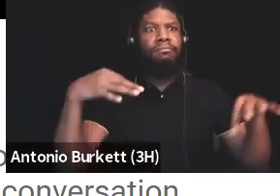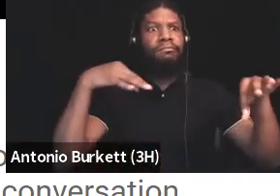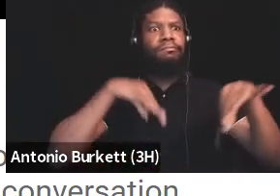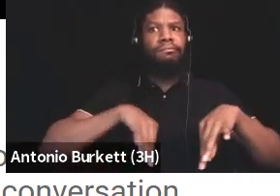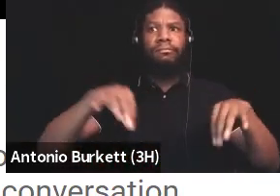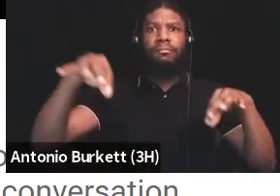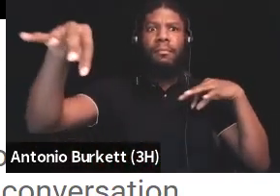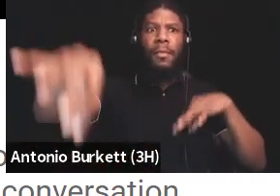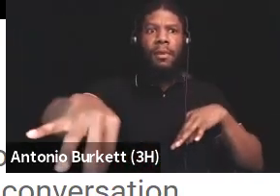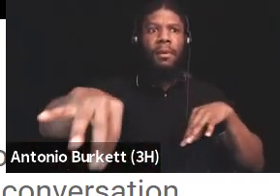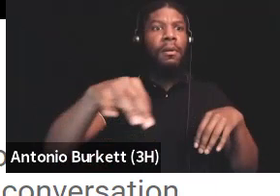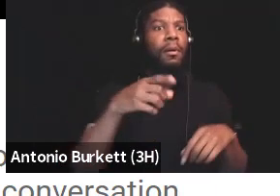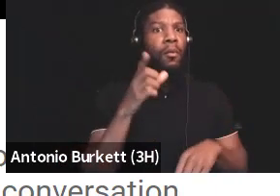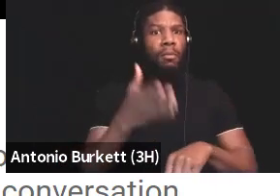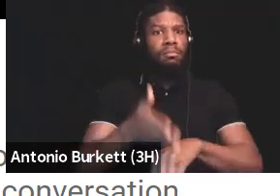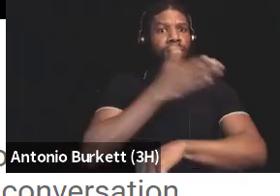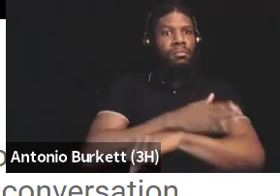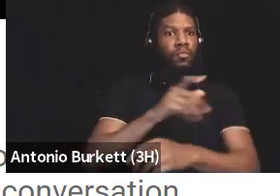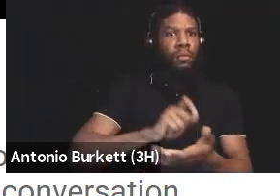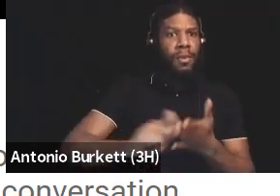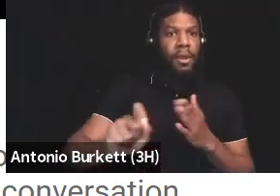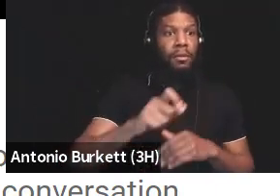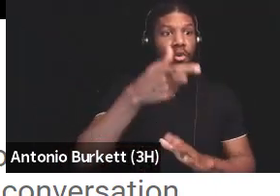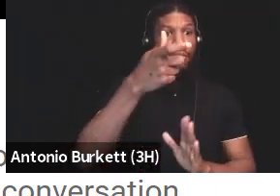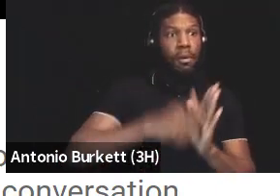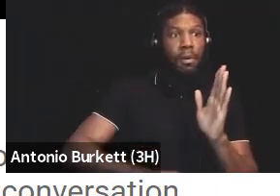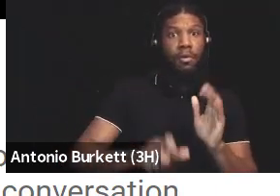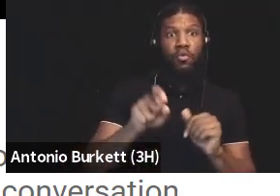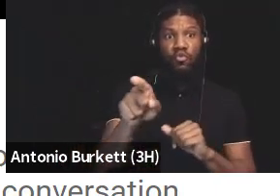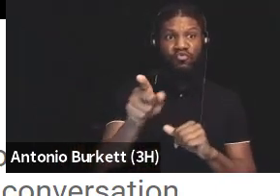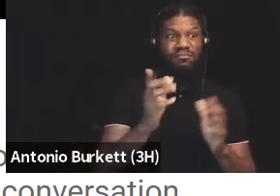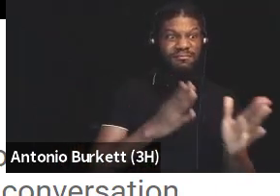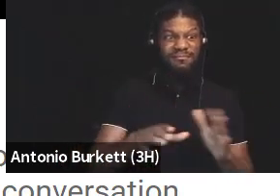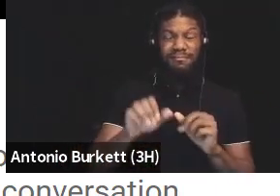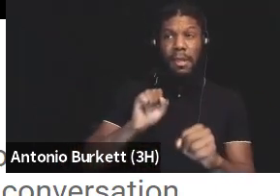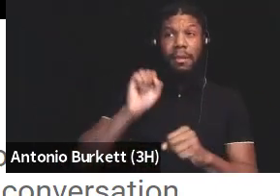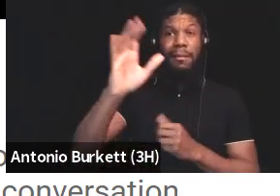why don't you send that article that you're about to submit for publication to the writing center?"